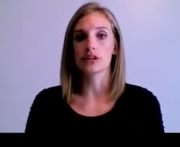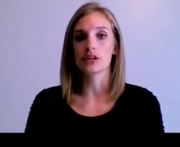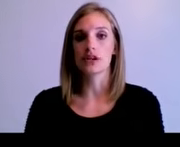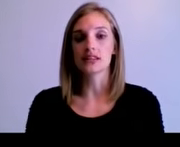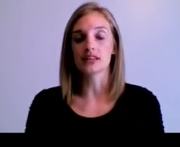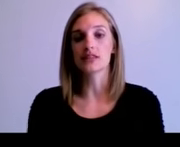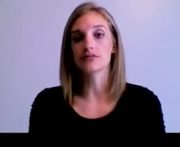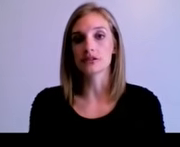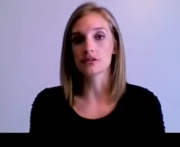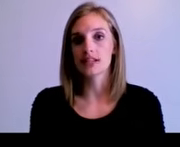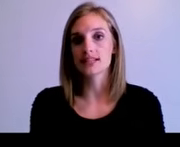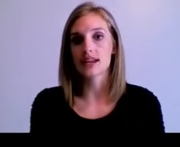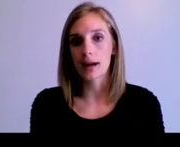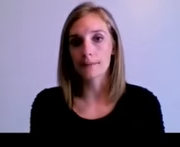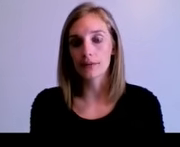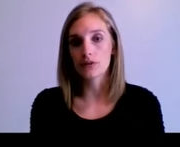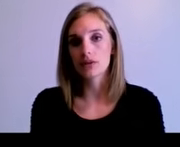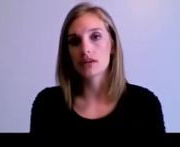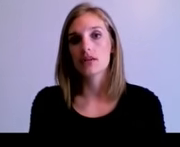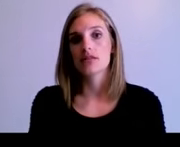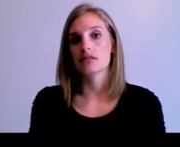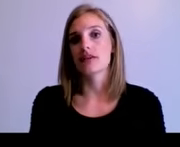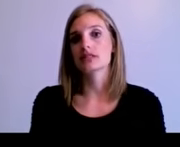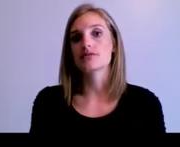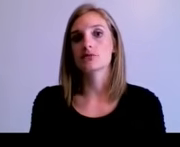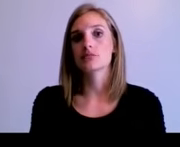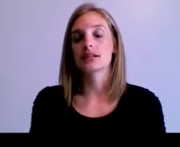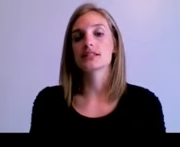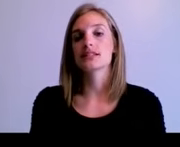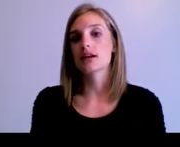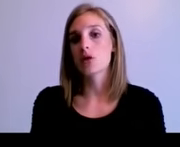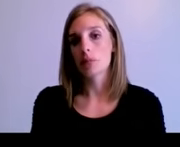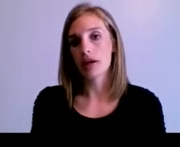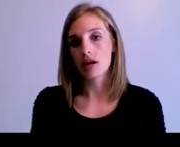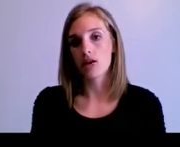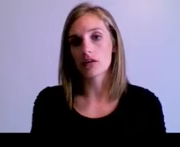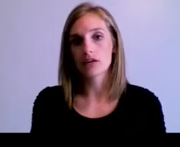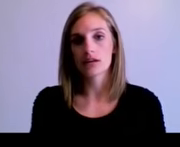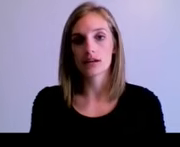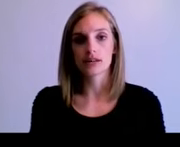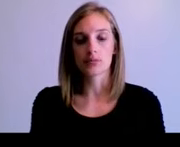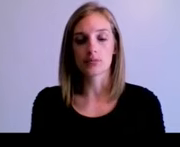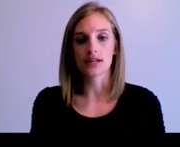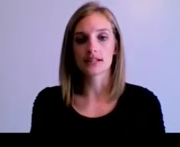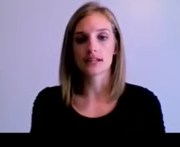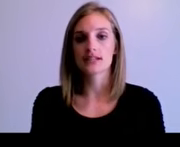figure out that the fruit is an apple, the food place is Taco Bell, the president is